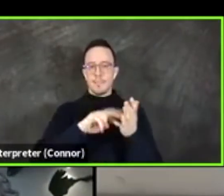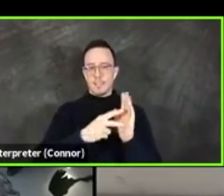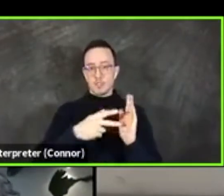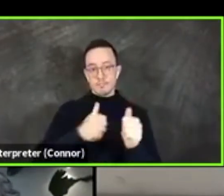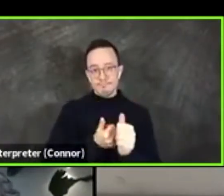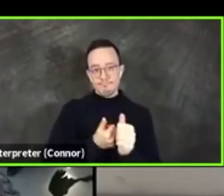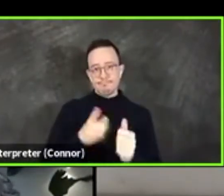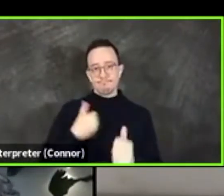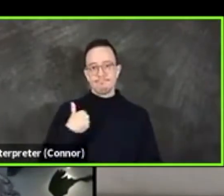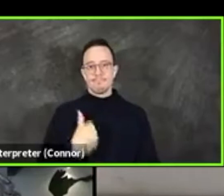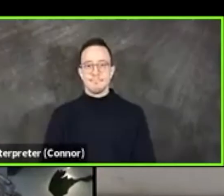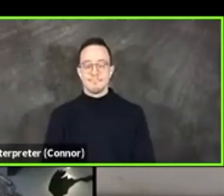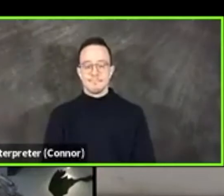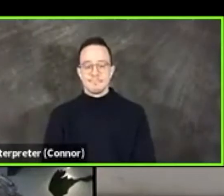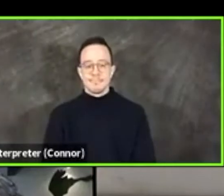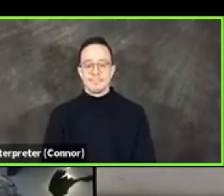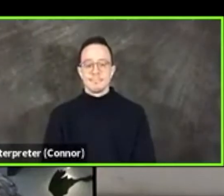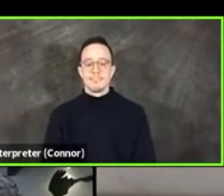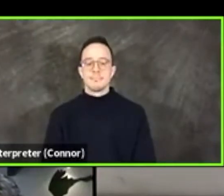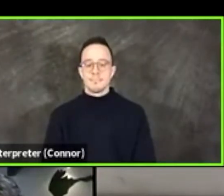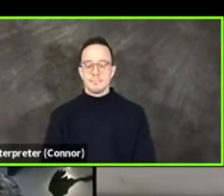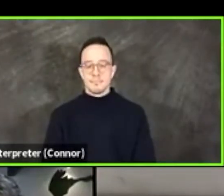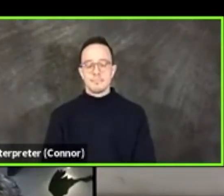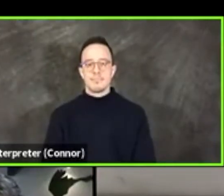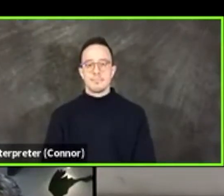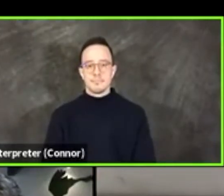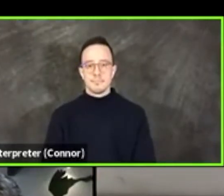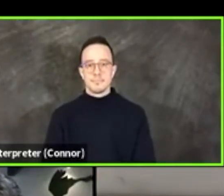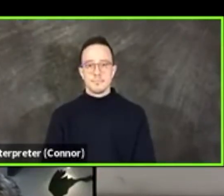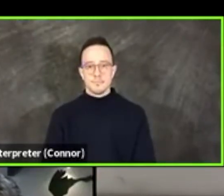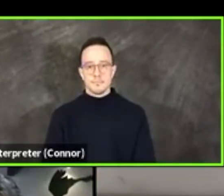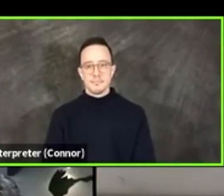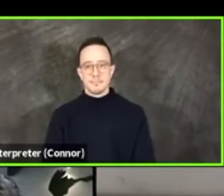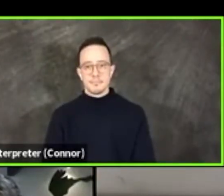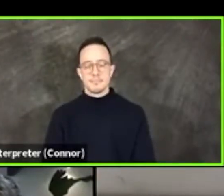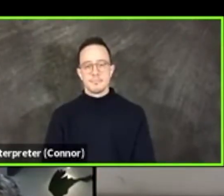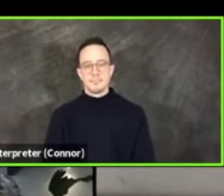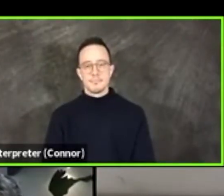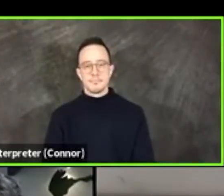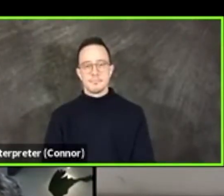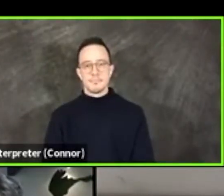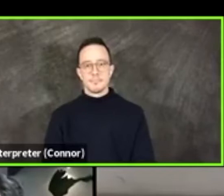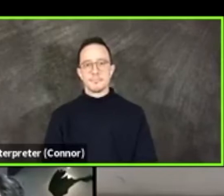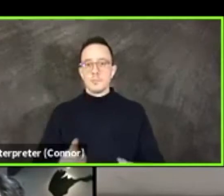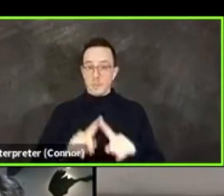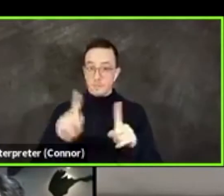BUT RECOGNIZING THE POSSIBILITY THAT, THE --